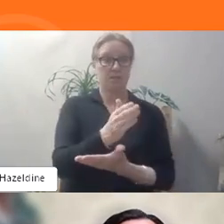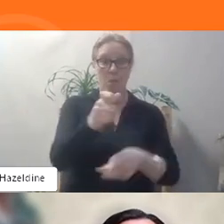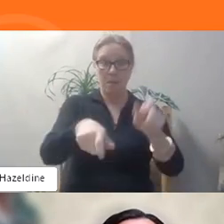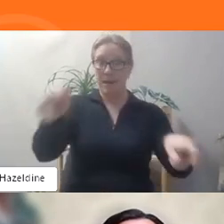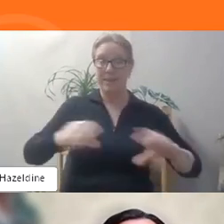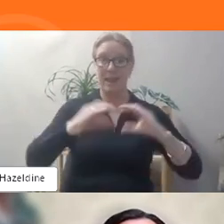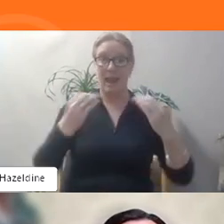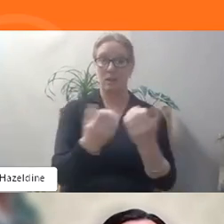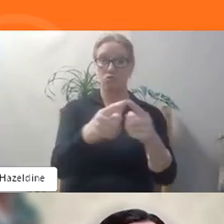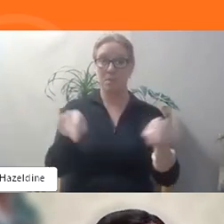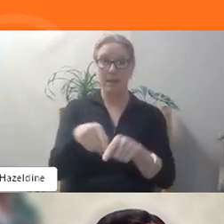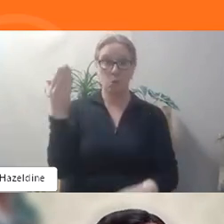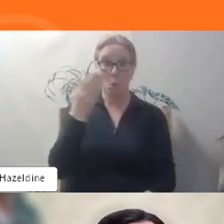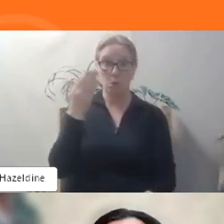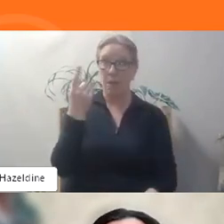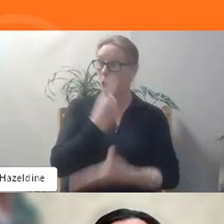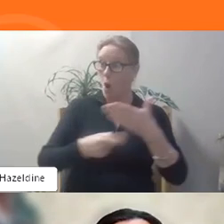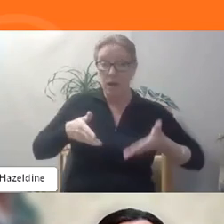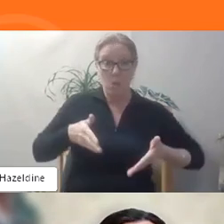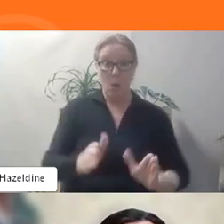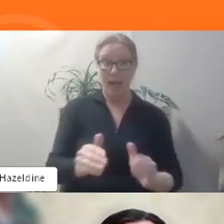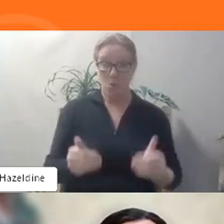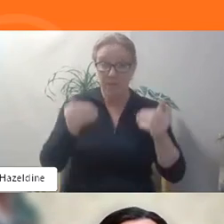And the only way we can do this going forward is actually supporting